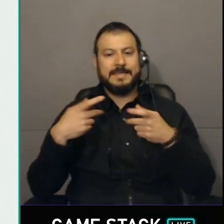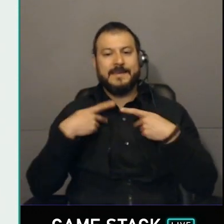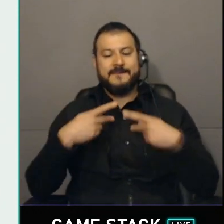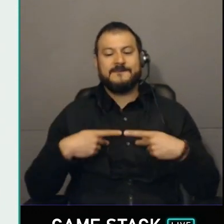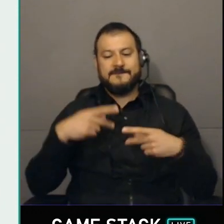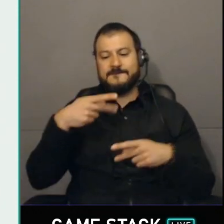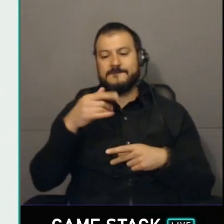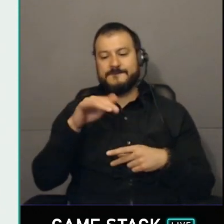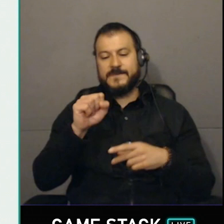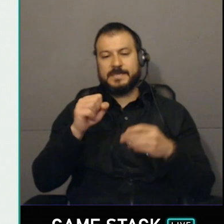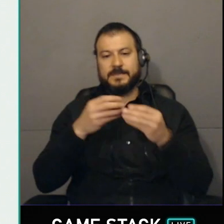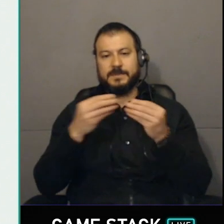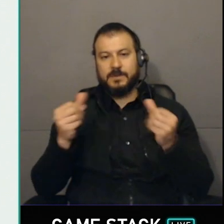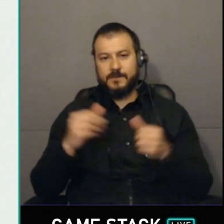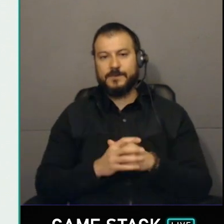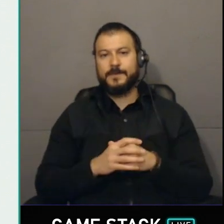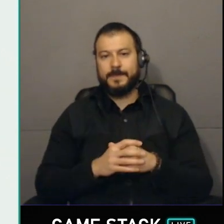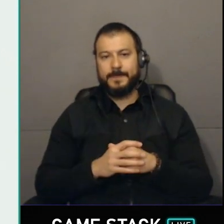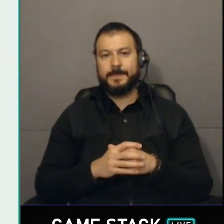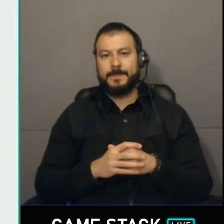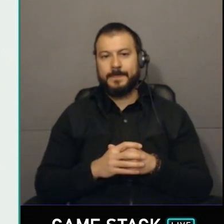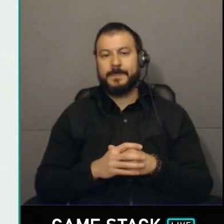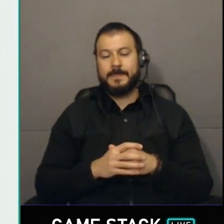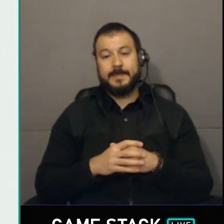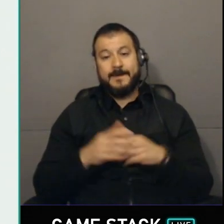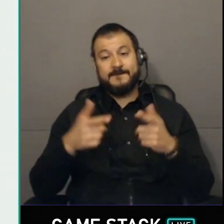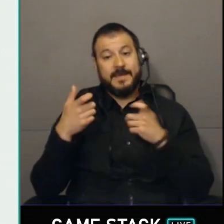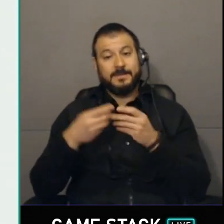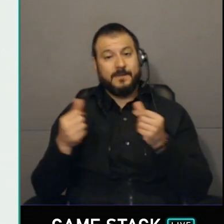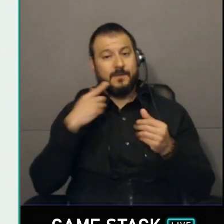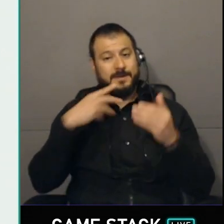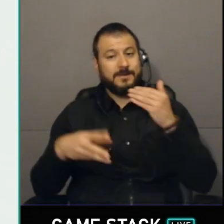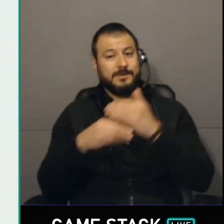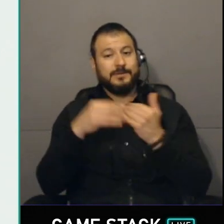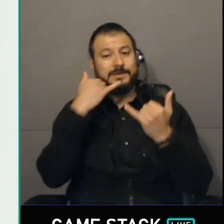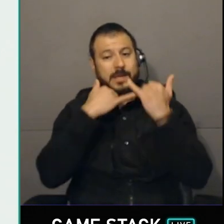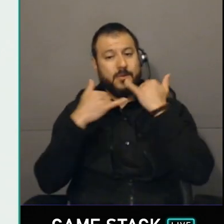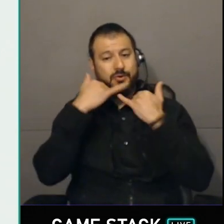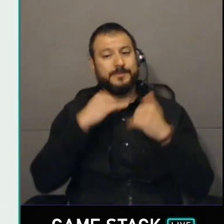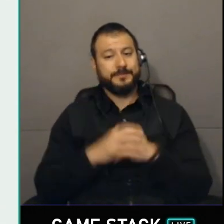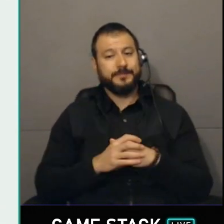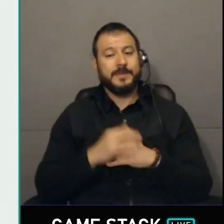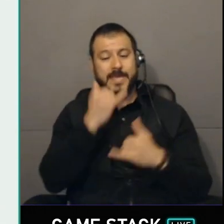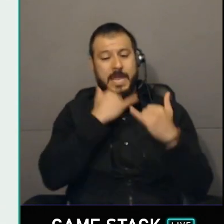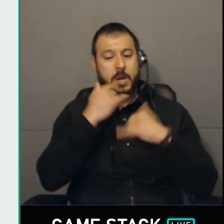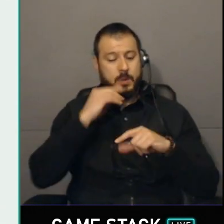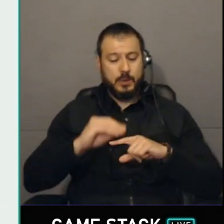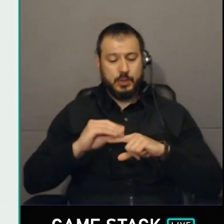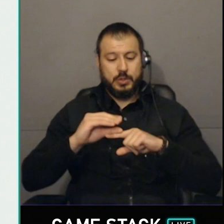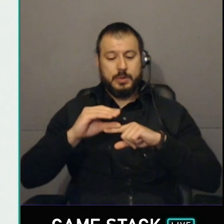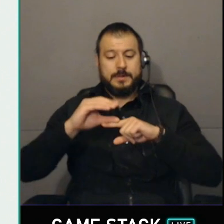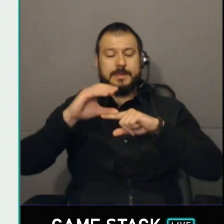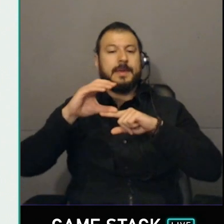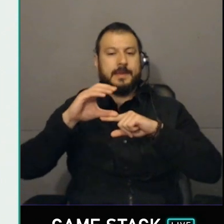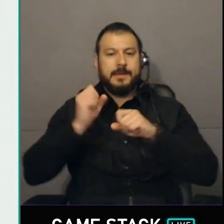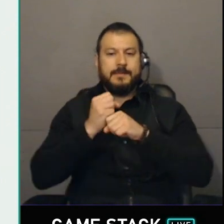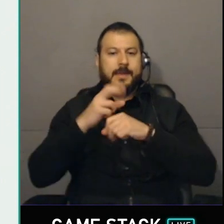And a fast solver is going to introduce error, but errors are going to accumulate and lead to an unstable stack.